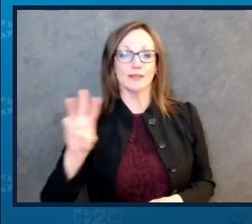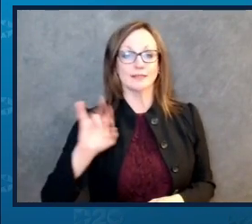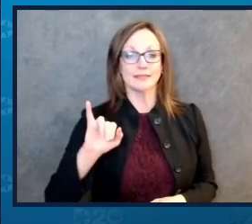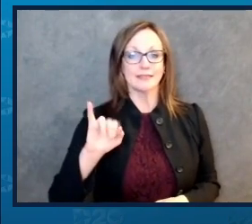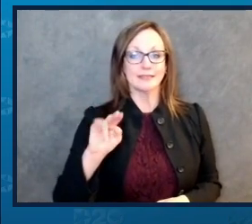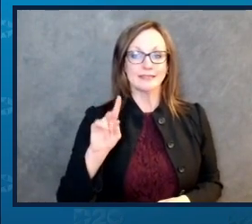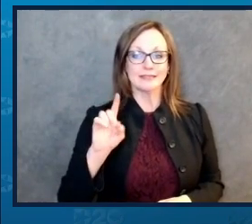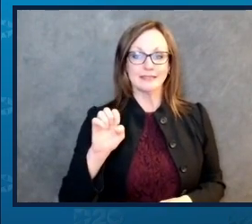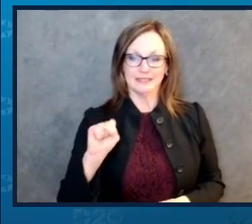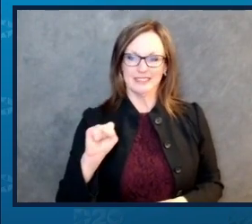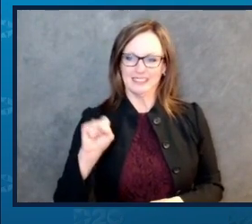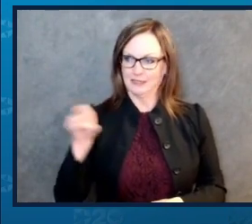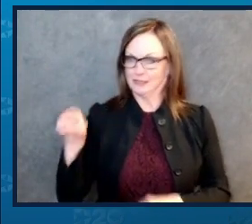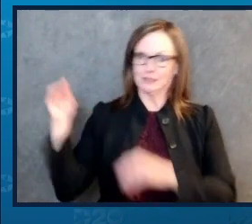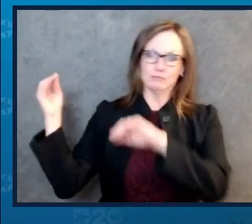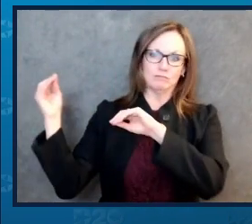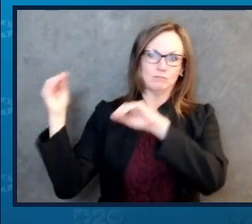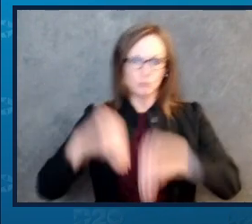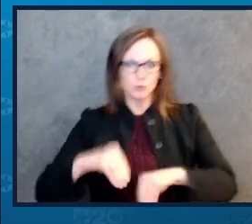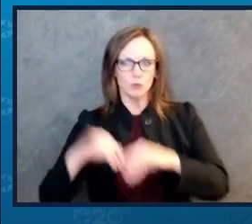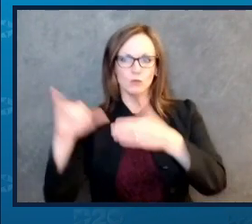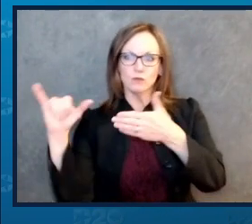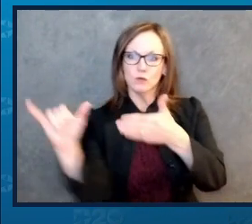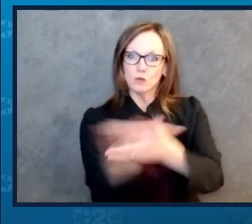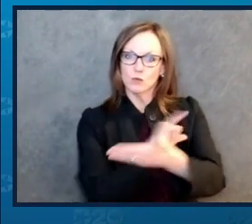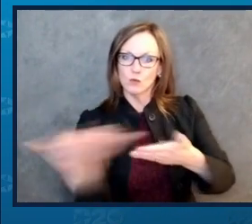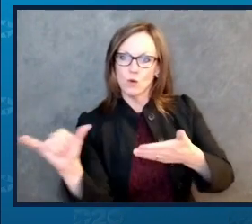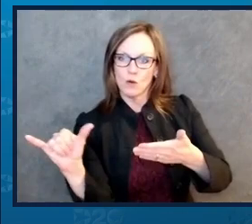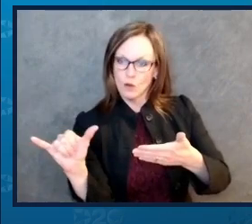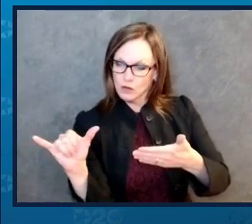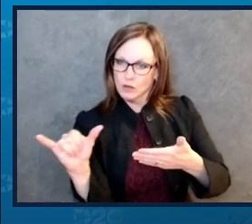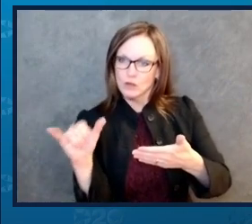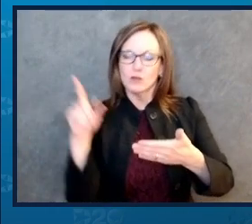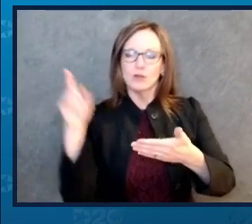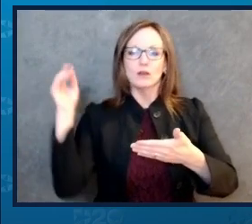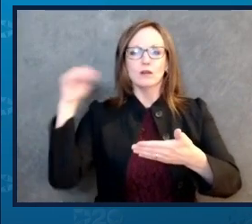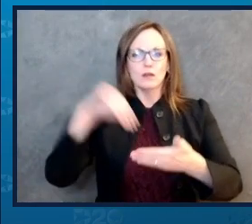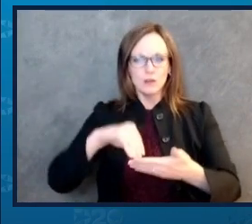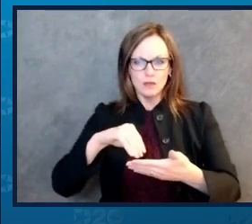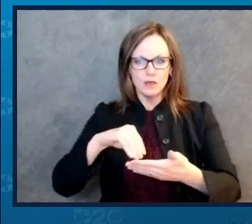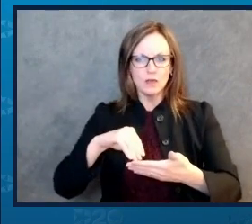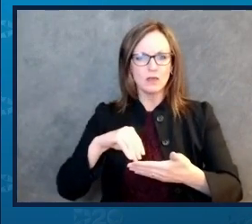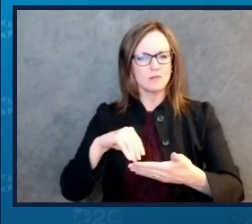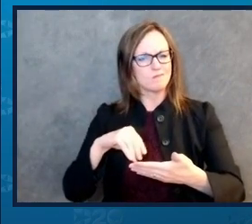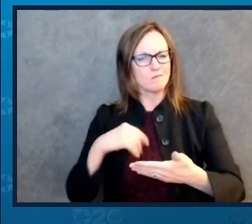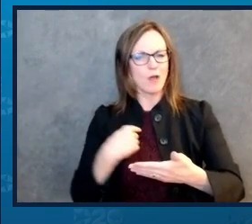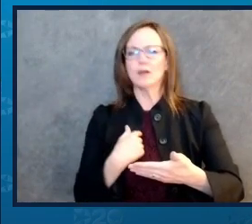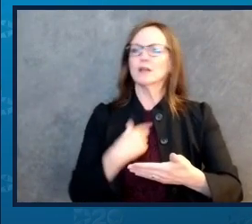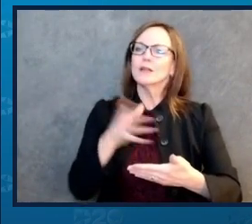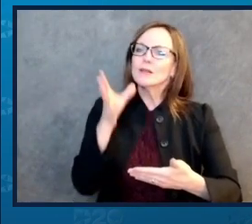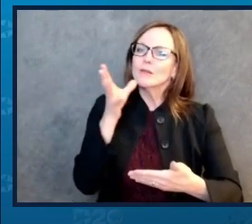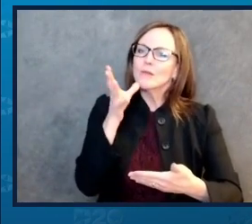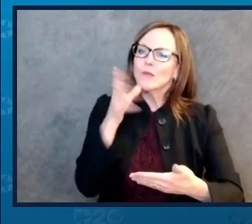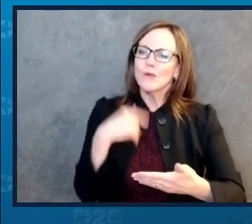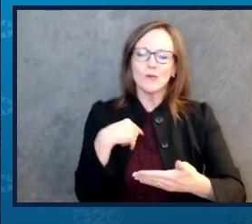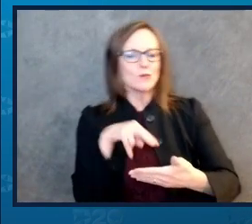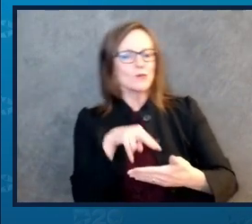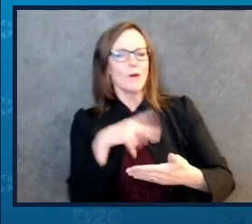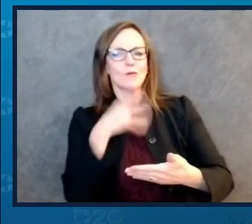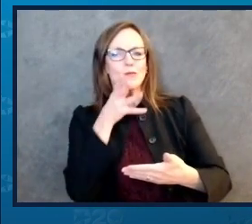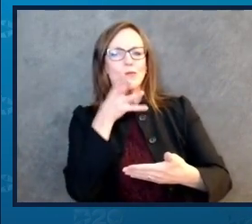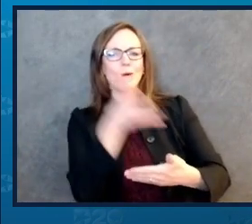ISLAND THE 1620'S.